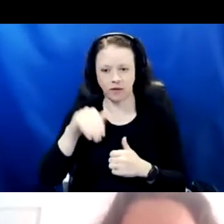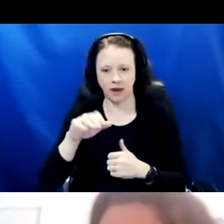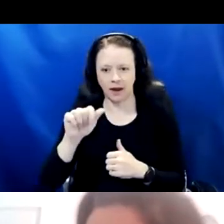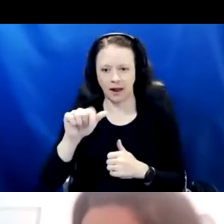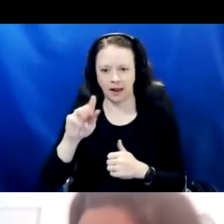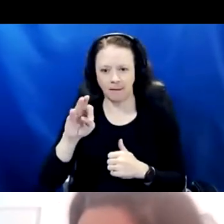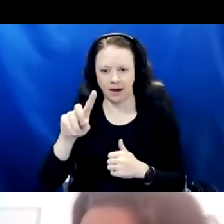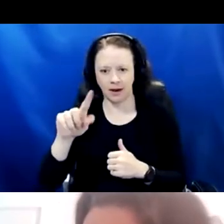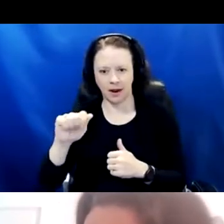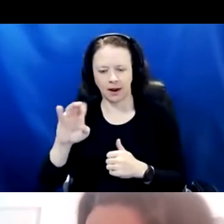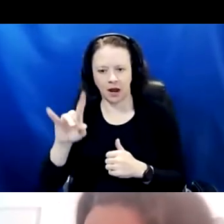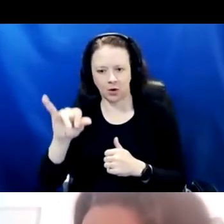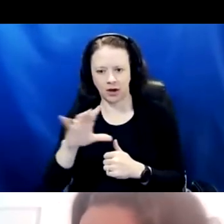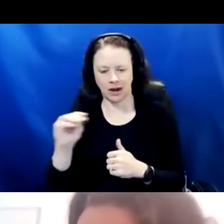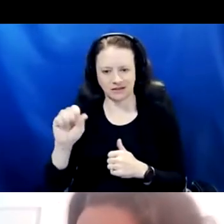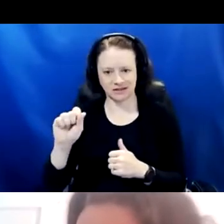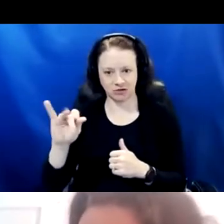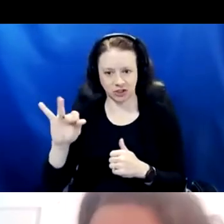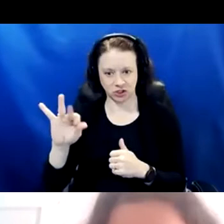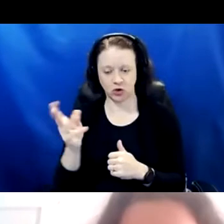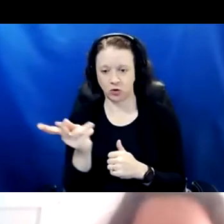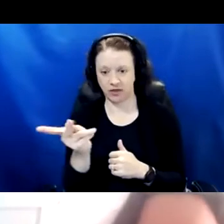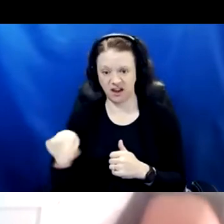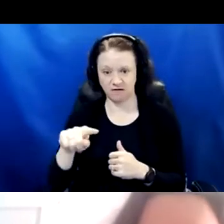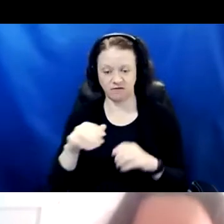and San Francisco on March 10th said